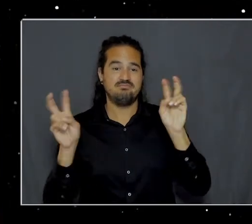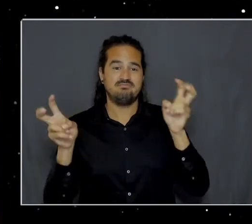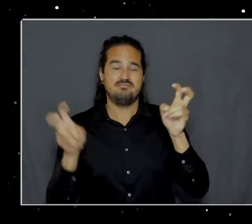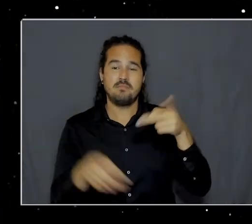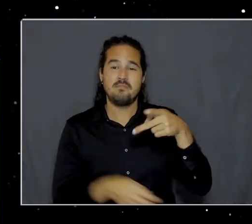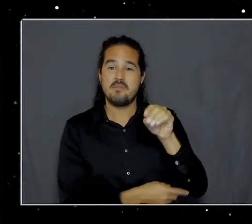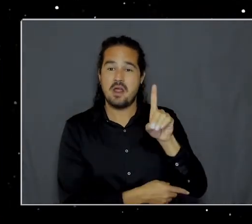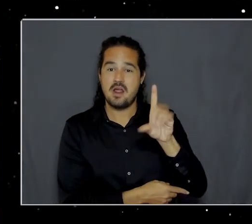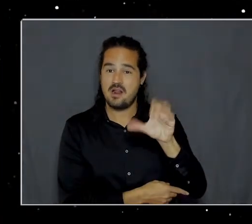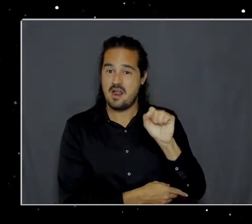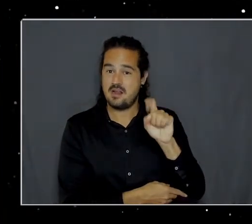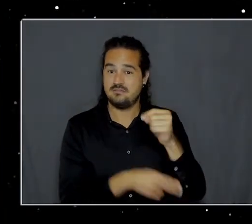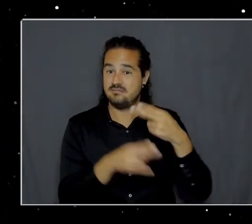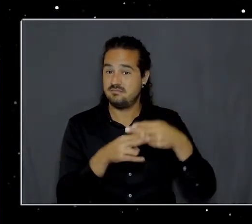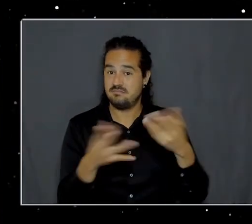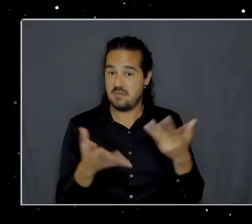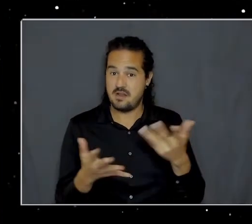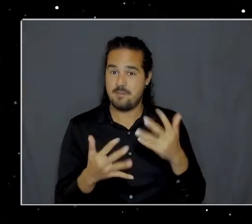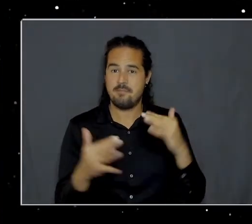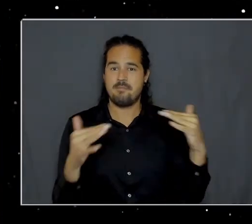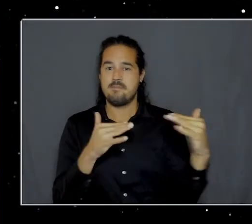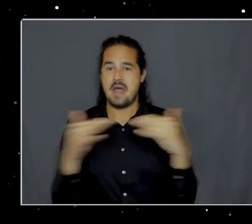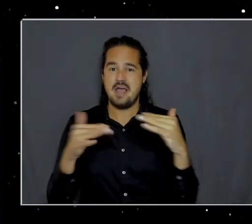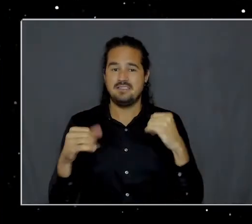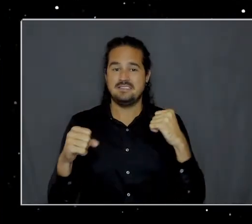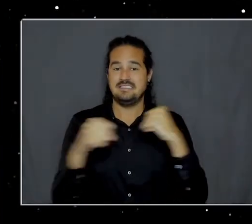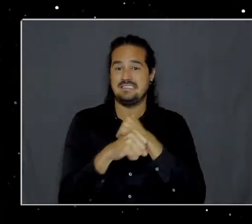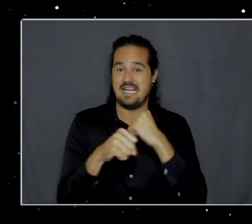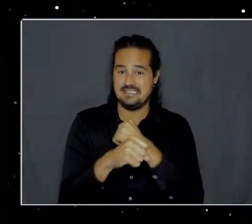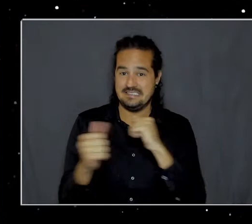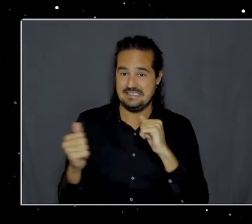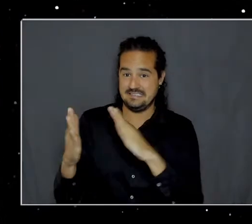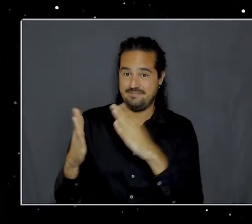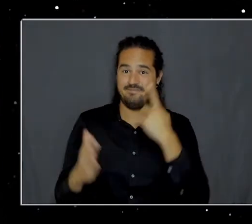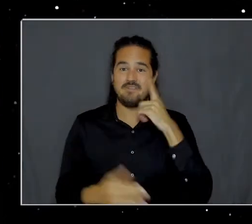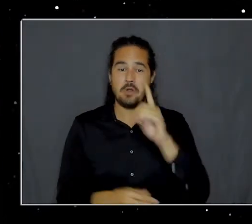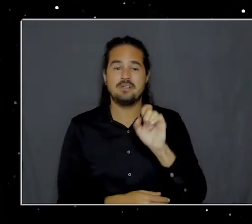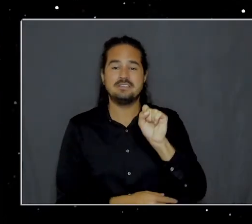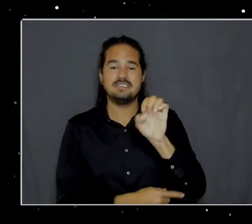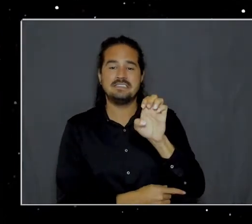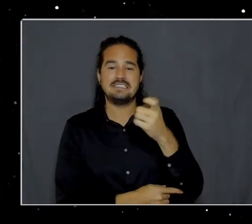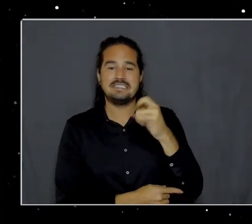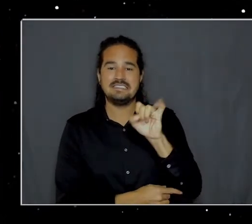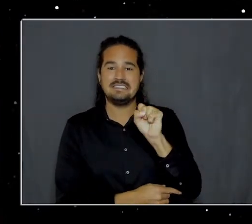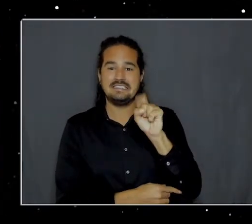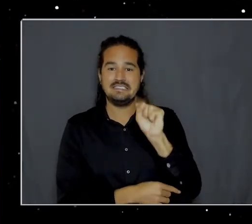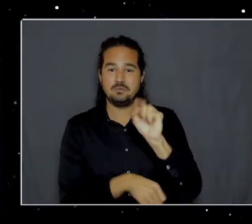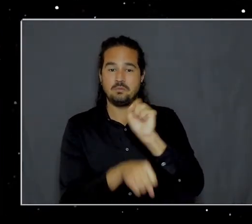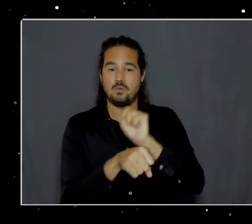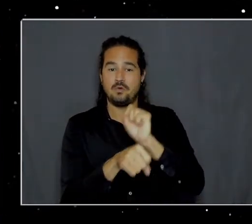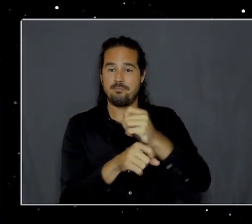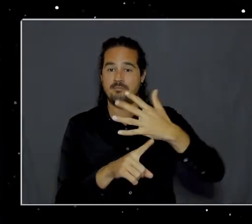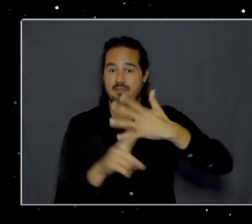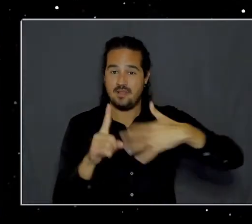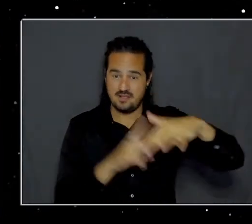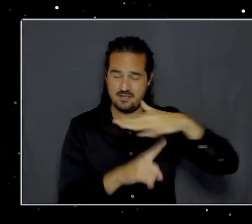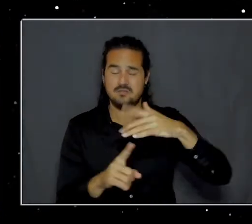WORKPLACE. EULA SCOTT BYNOE: THAT'S TRUE. WE'RE TRYING TO CREATE A LESS SEXIST ENVIRONMENT FOR OUR FUTURES. ALONG WITH A BUNCH OF OTHER BATTLES THAT WE'RE FIGHTING AND,